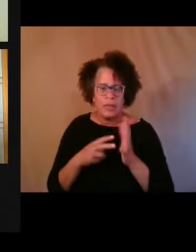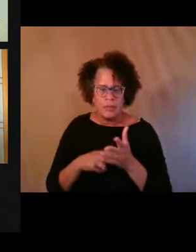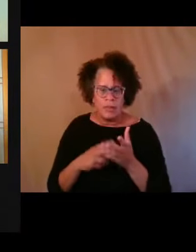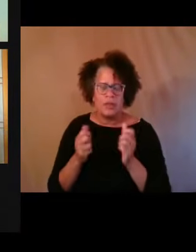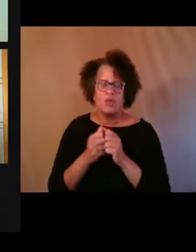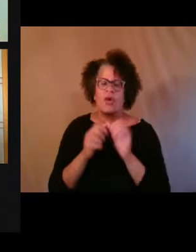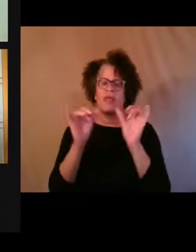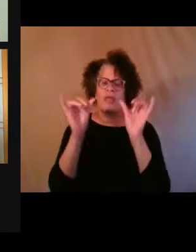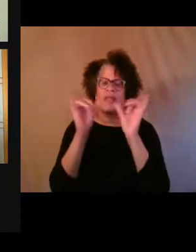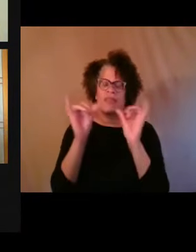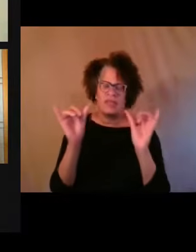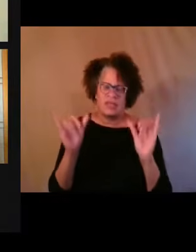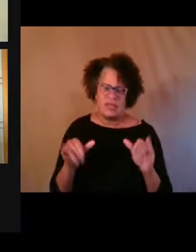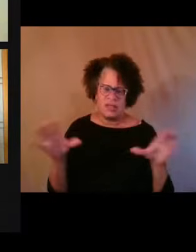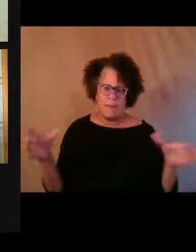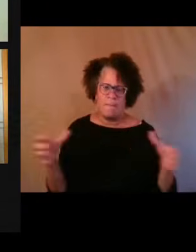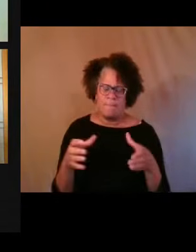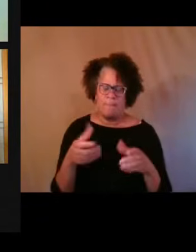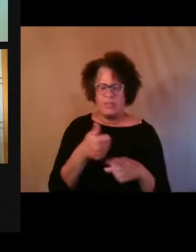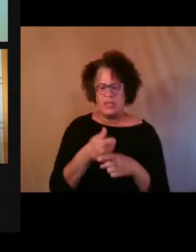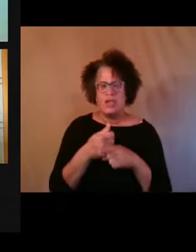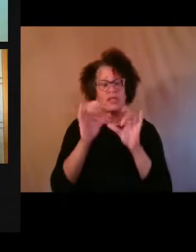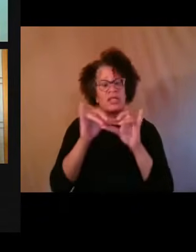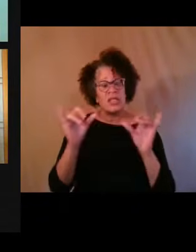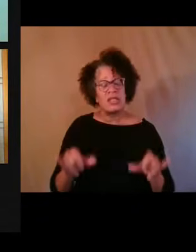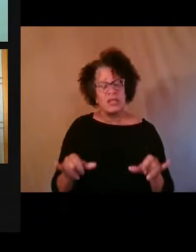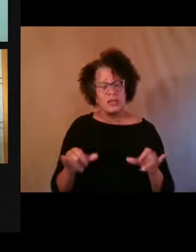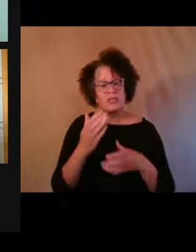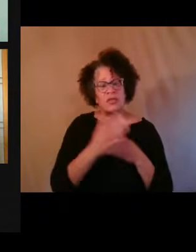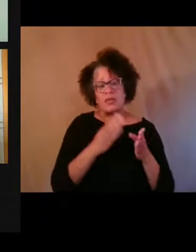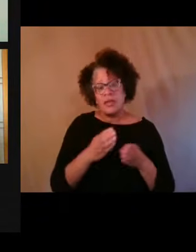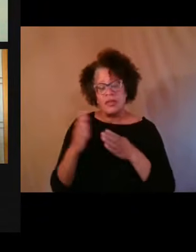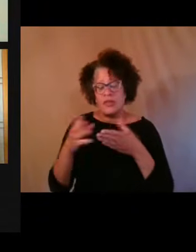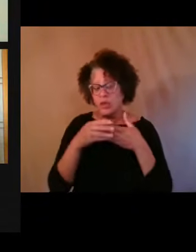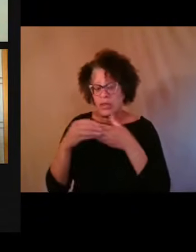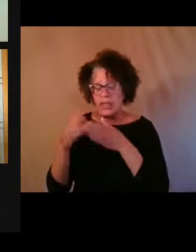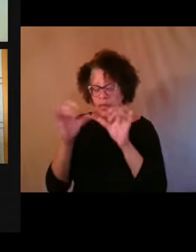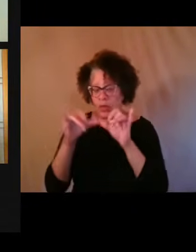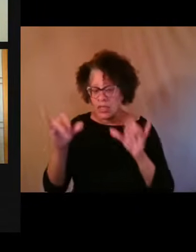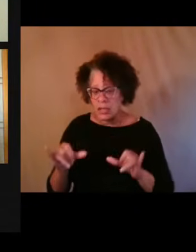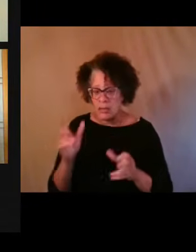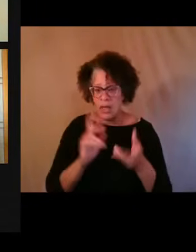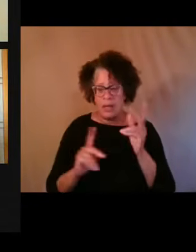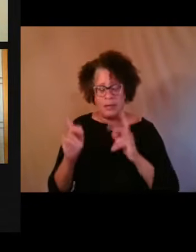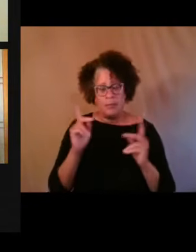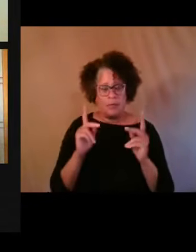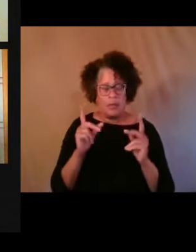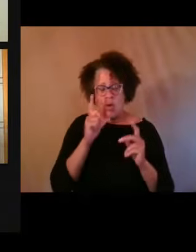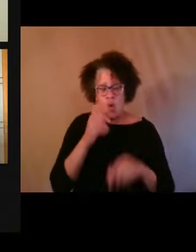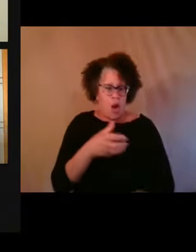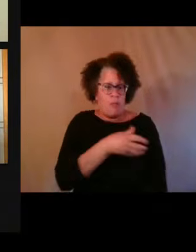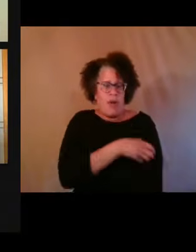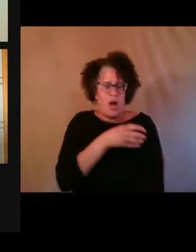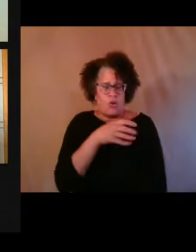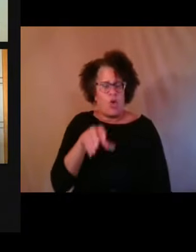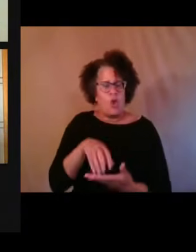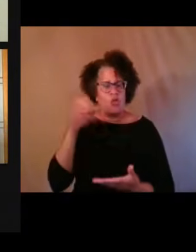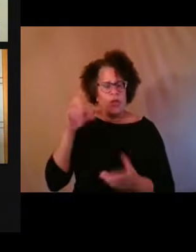systems that are maintained by individuals and people of rich and powerful. But nevertheless, if we're starting